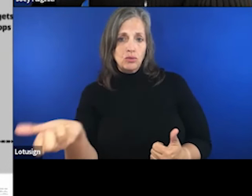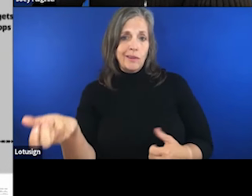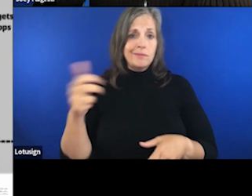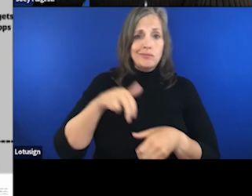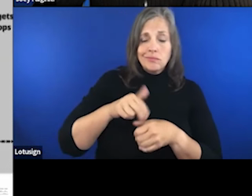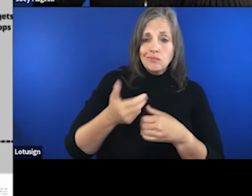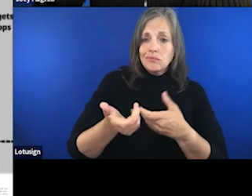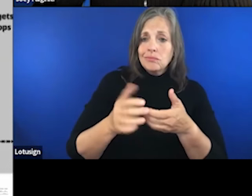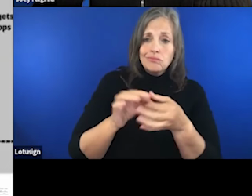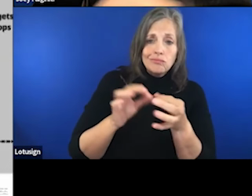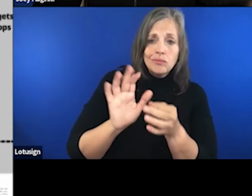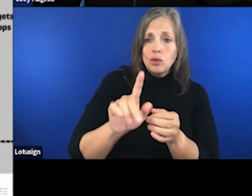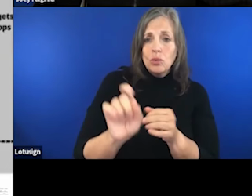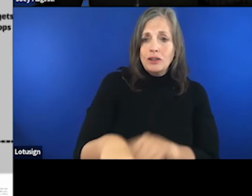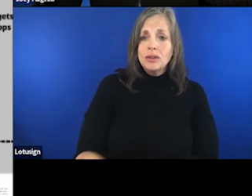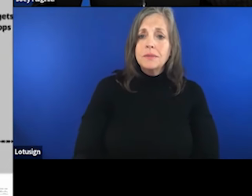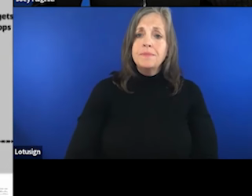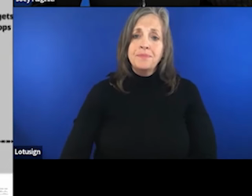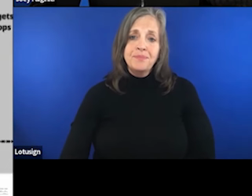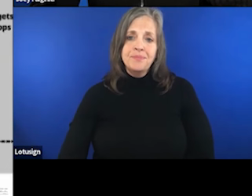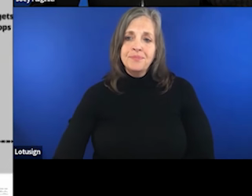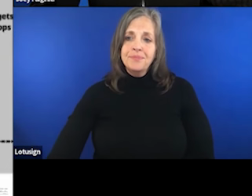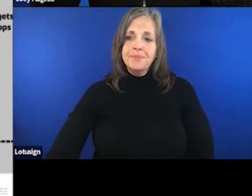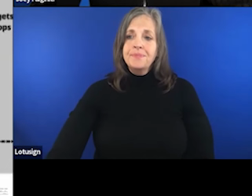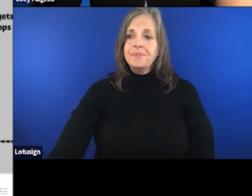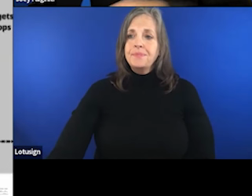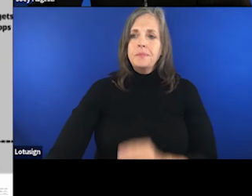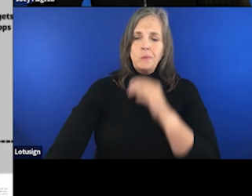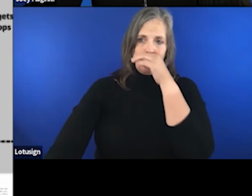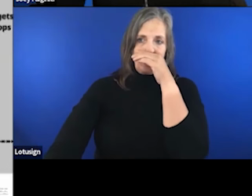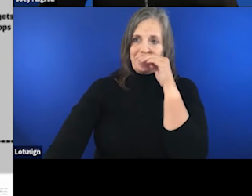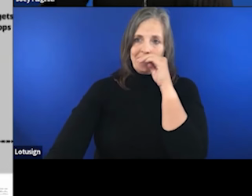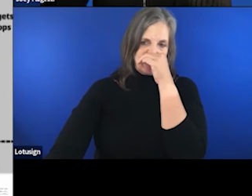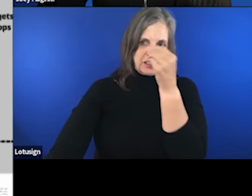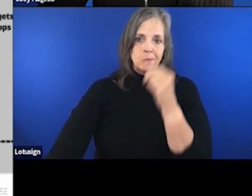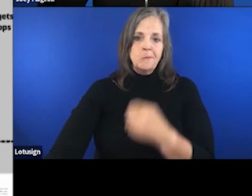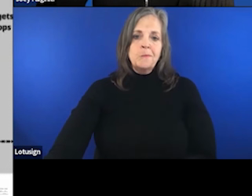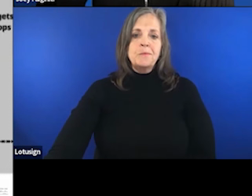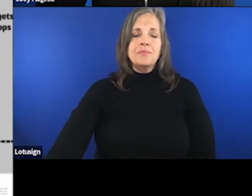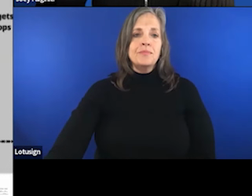pose your question to to joey directly um hit that raise hand button and i can pull you up